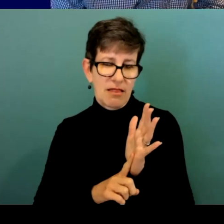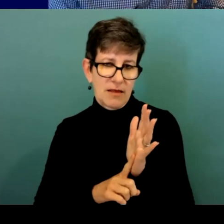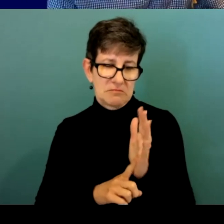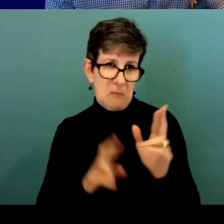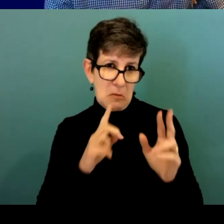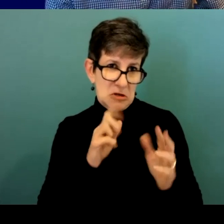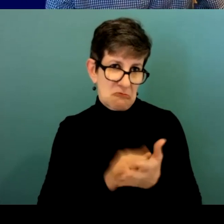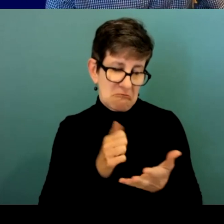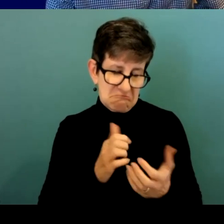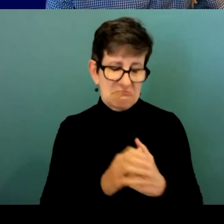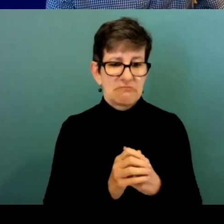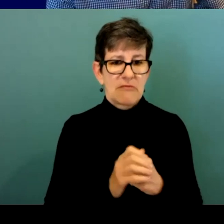That was developed in 2010.